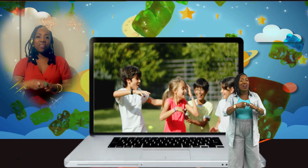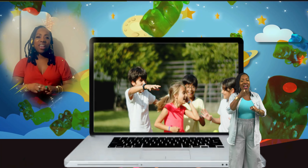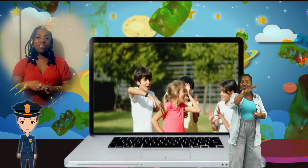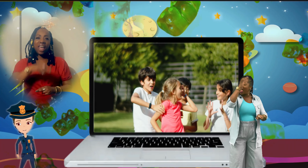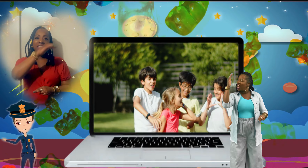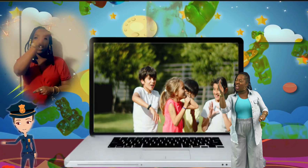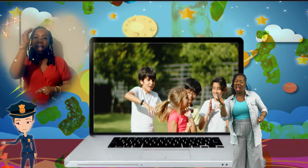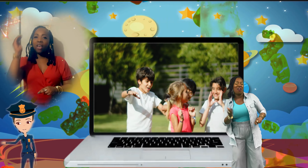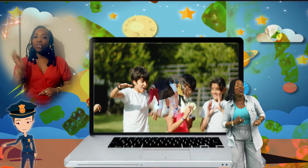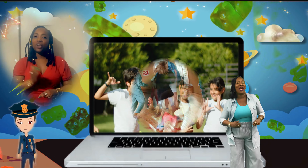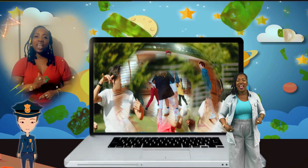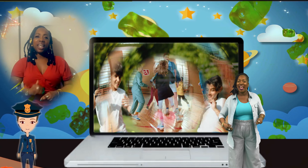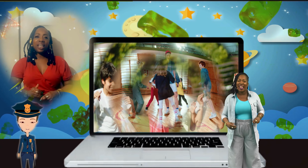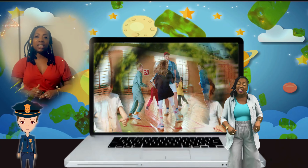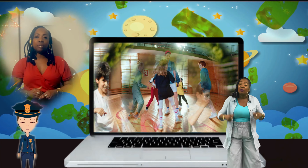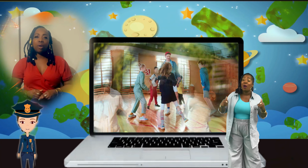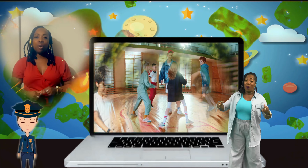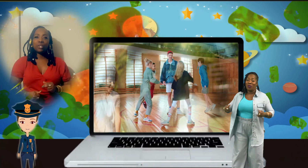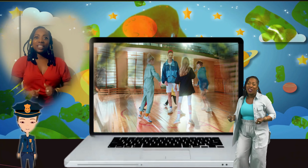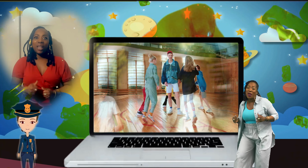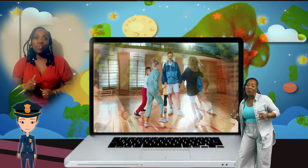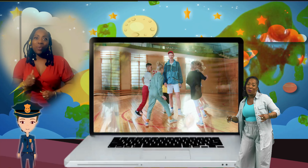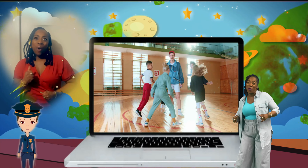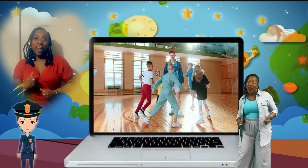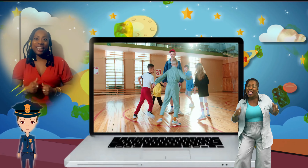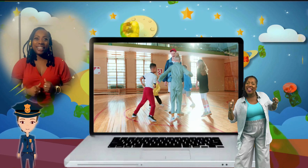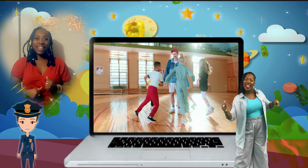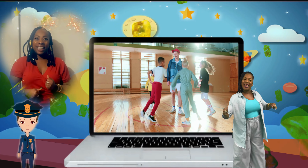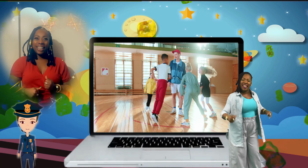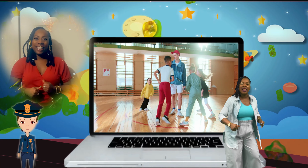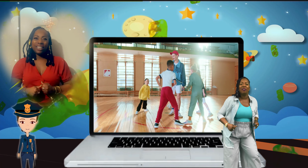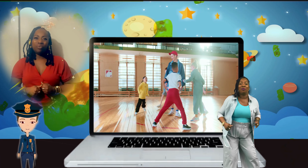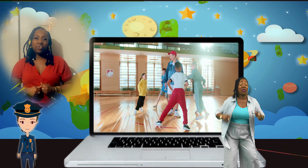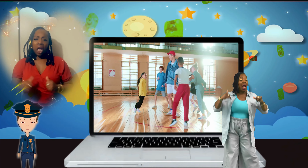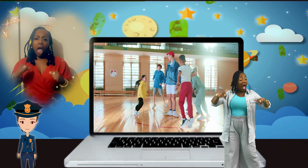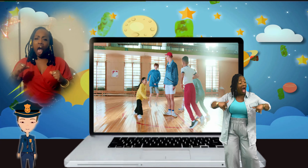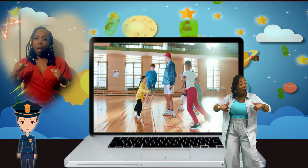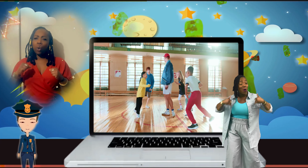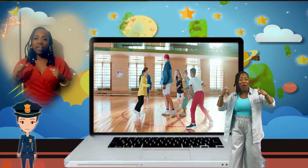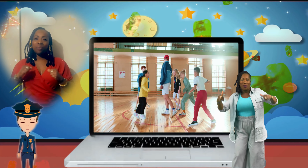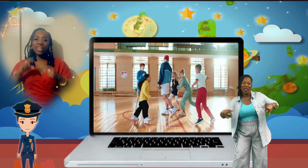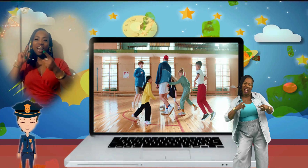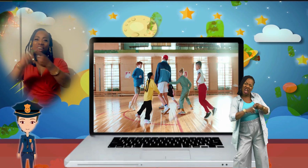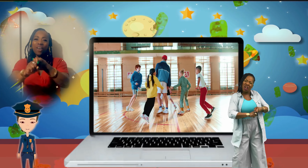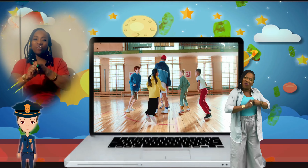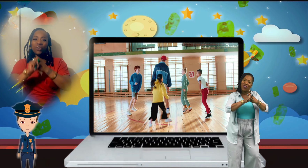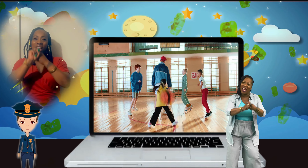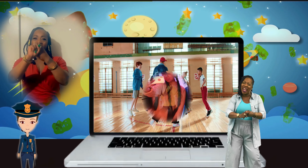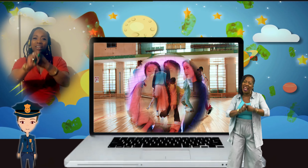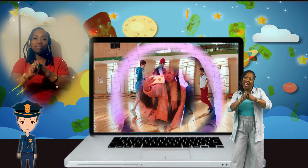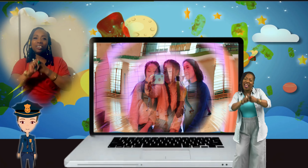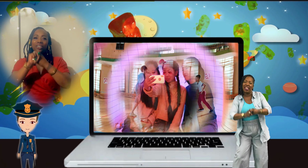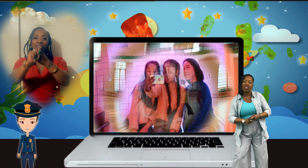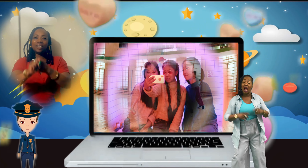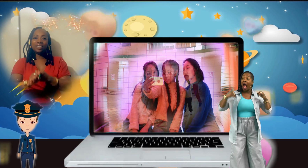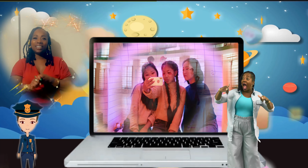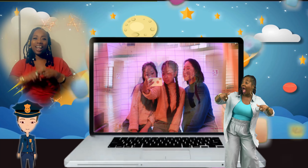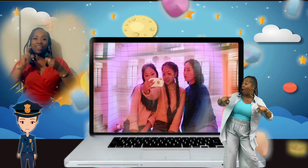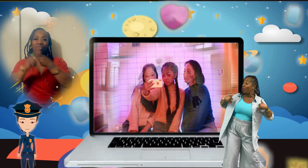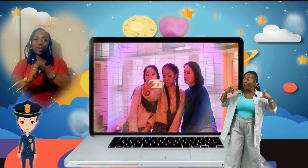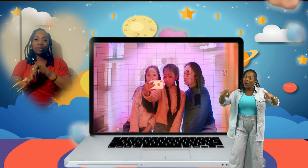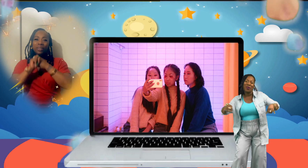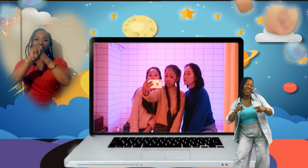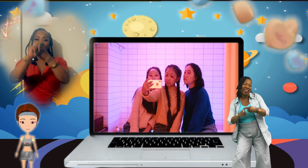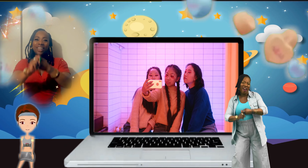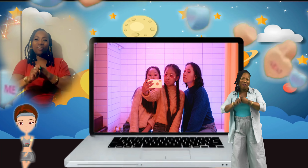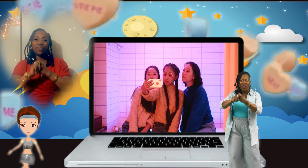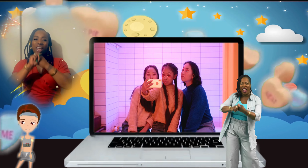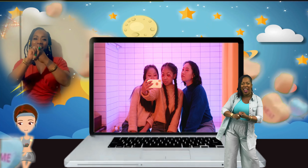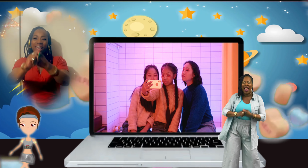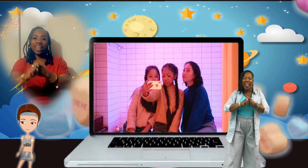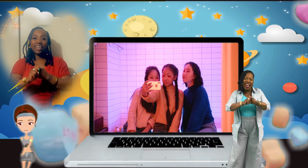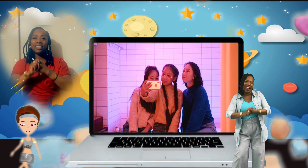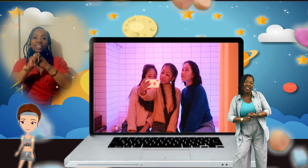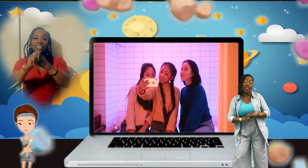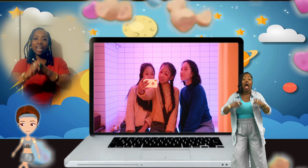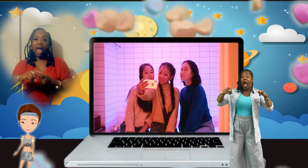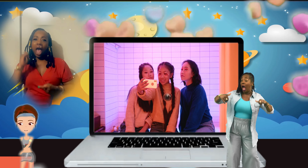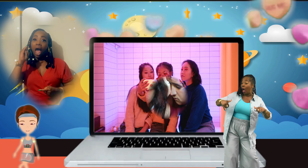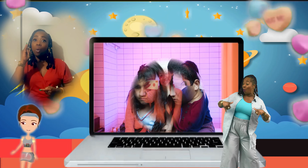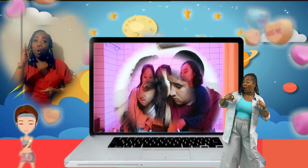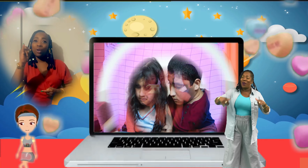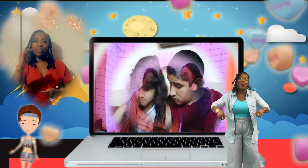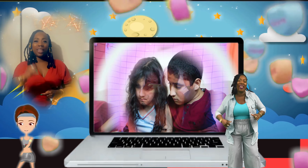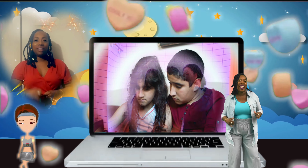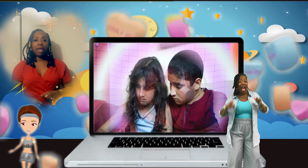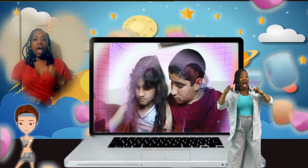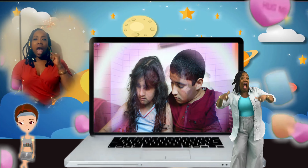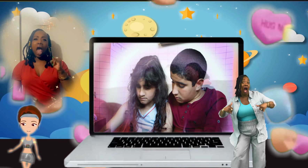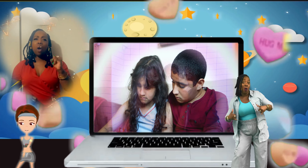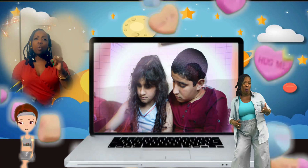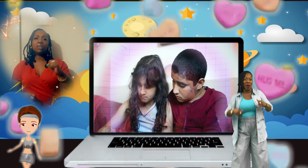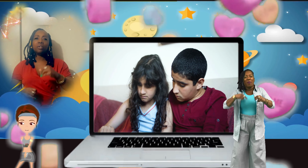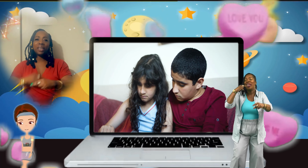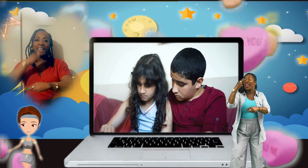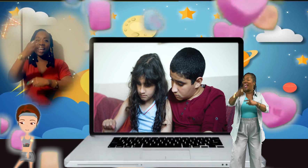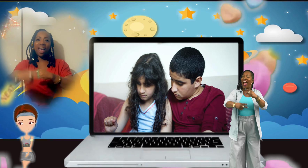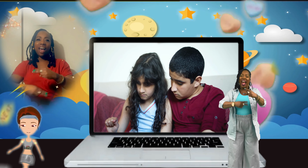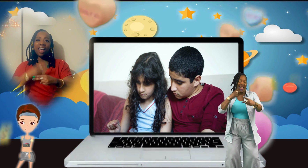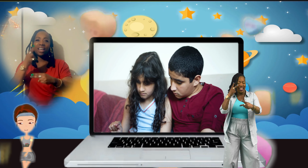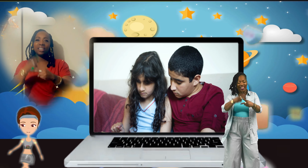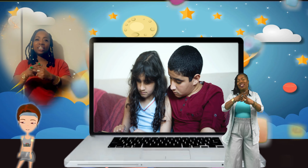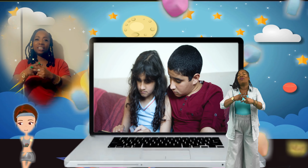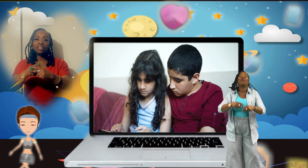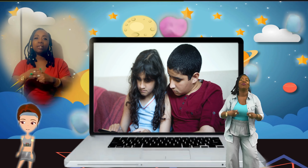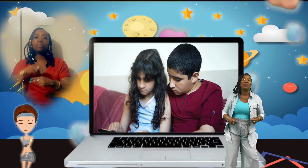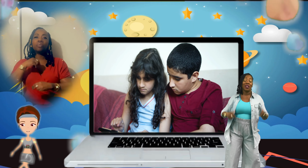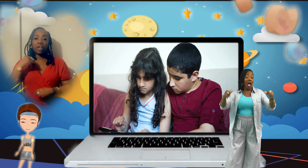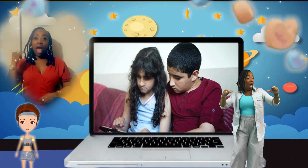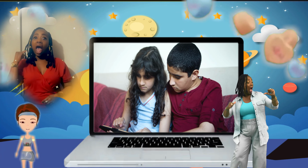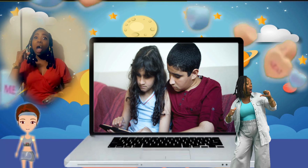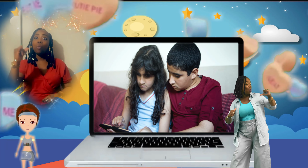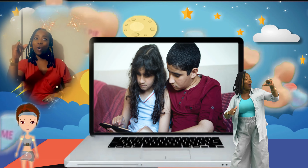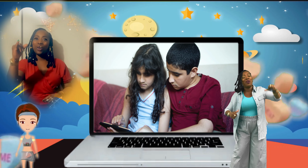I wanna be a good friend I wanna be a good friend I wanna be I wanna be kind I wanna